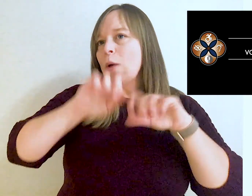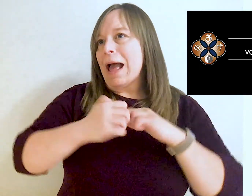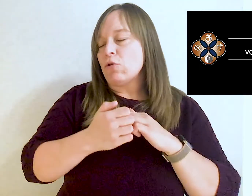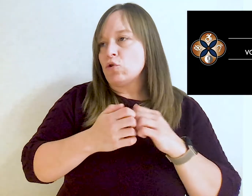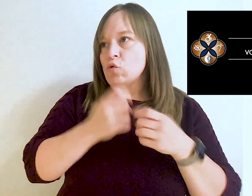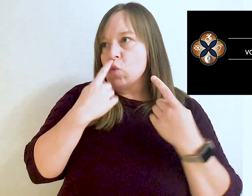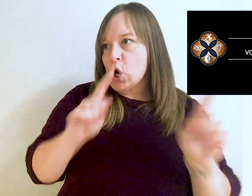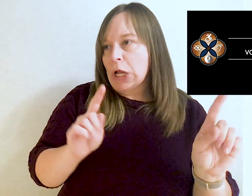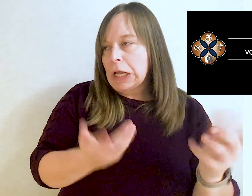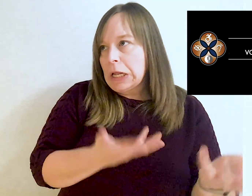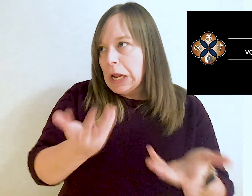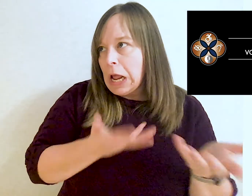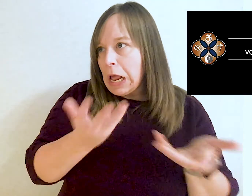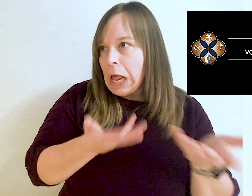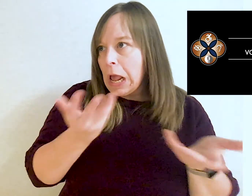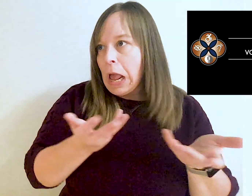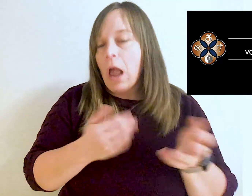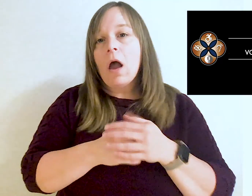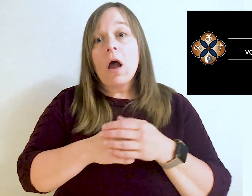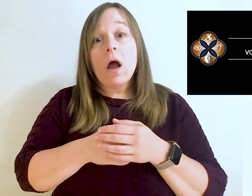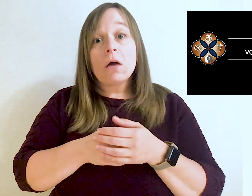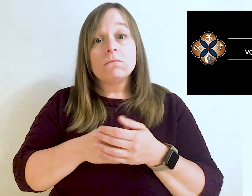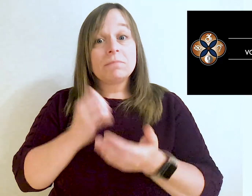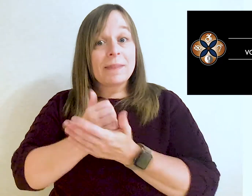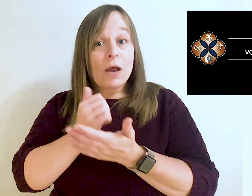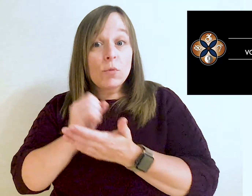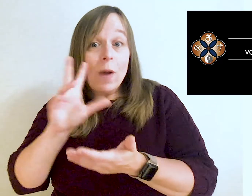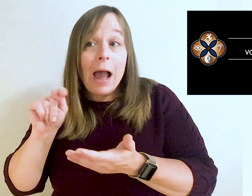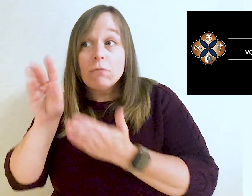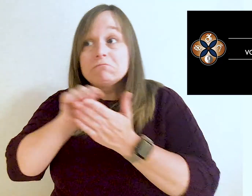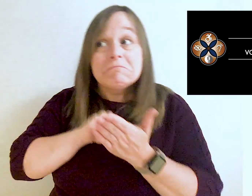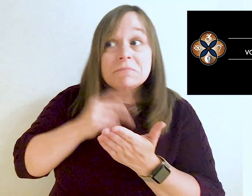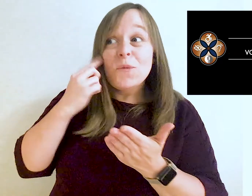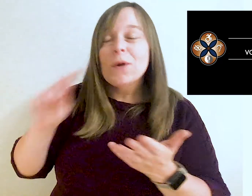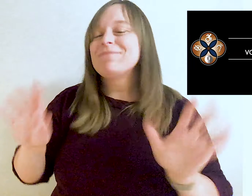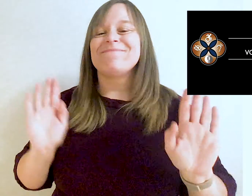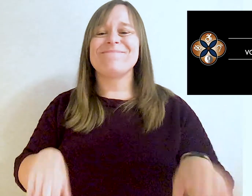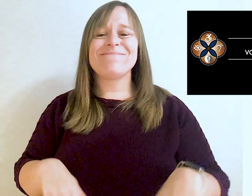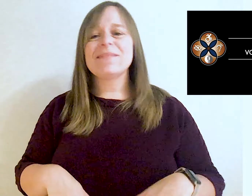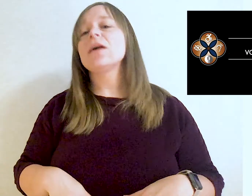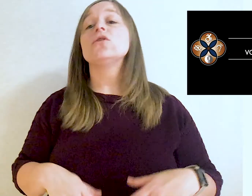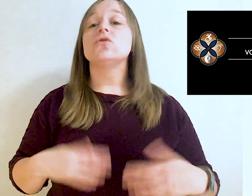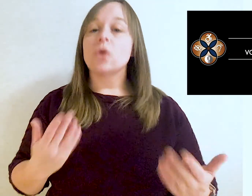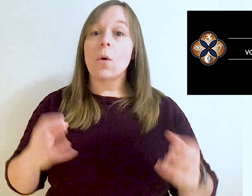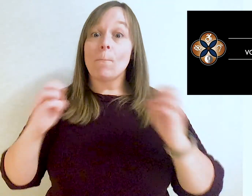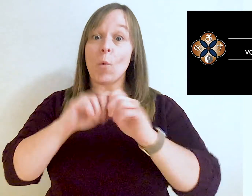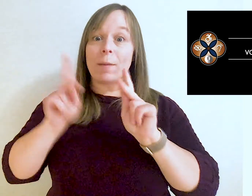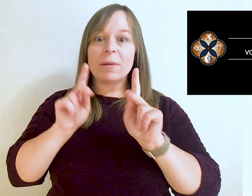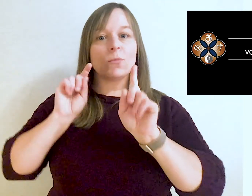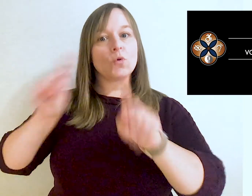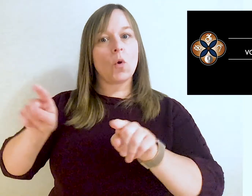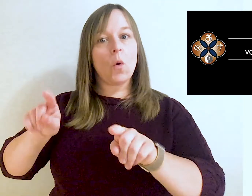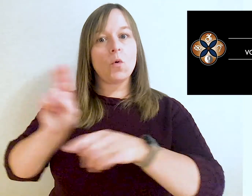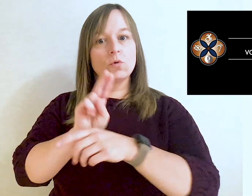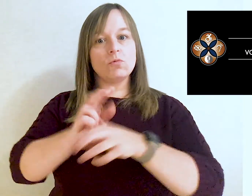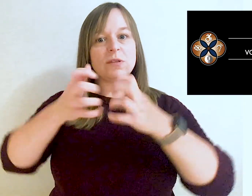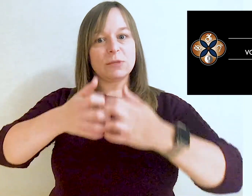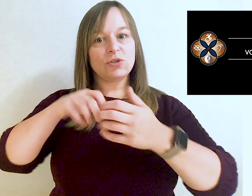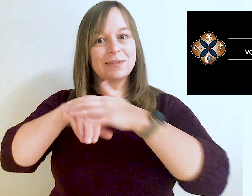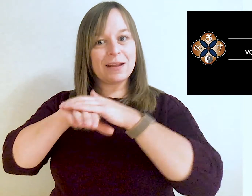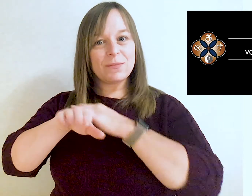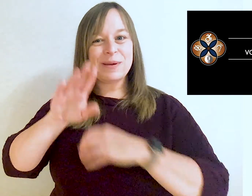the machines so let me just help you out this way. So the more people who use the BMD,